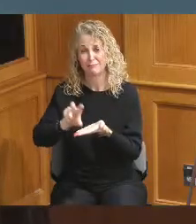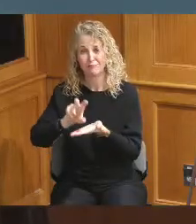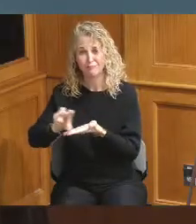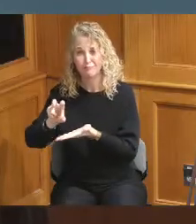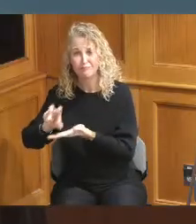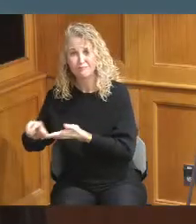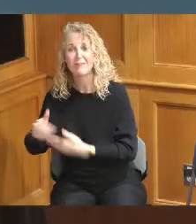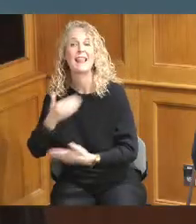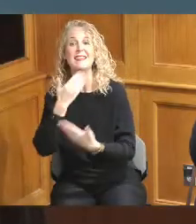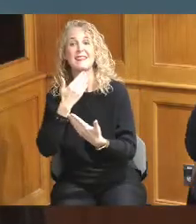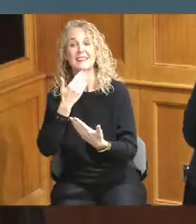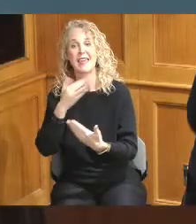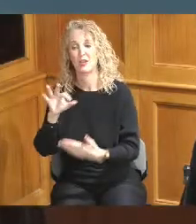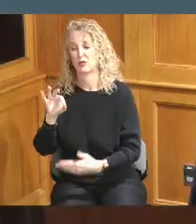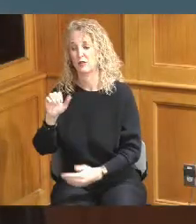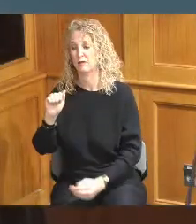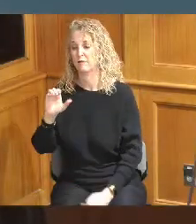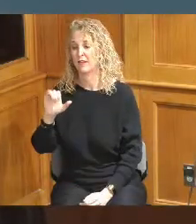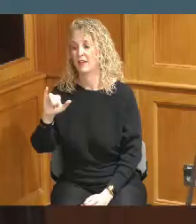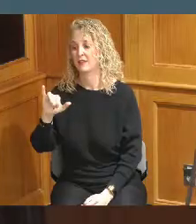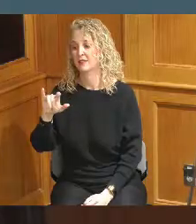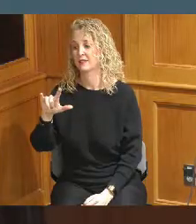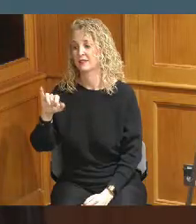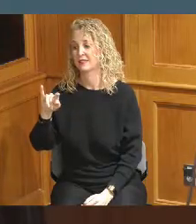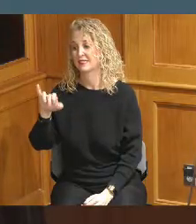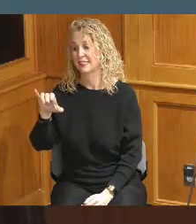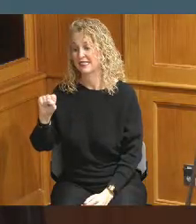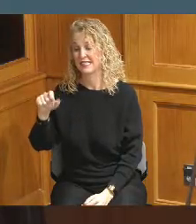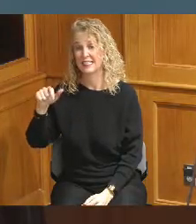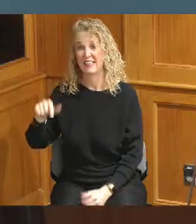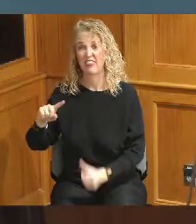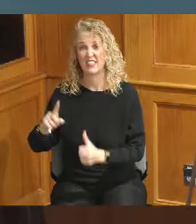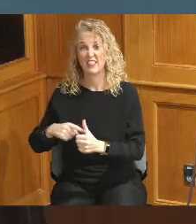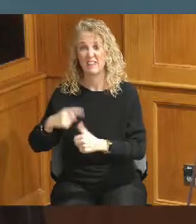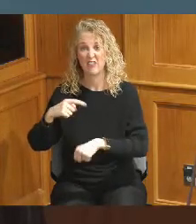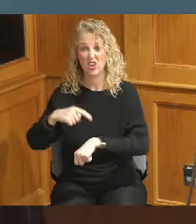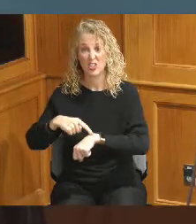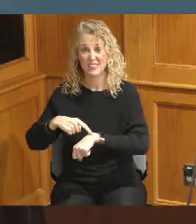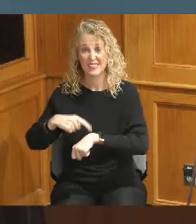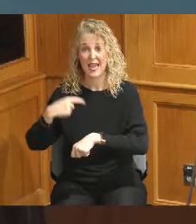facilities I know this is the first time I've been involved in a project of this magnitude